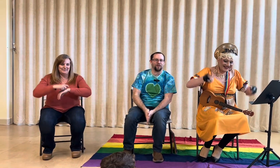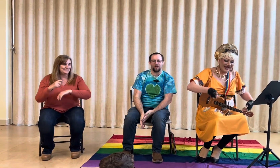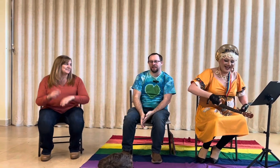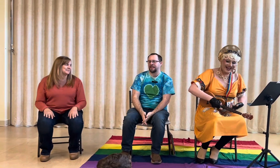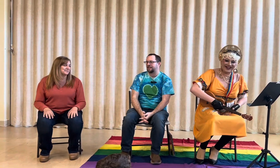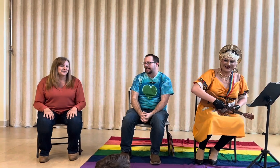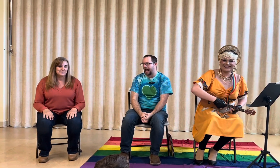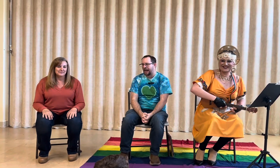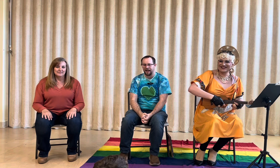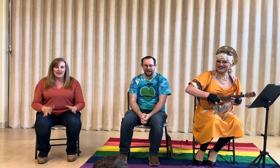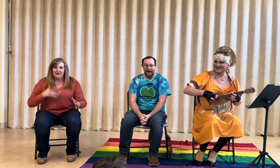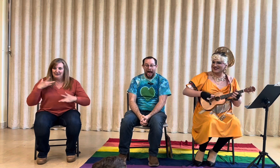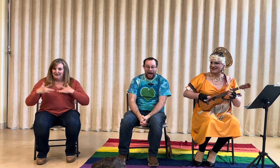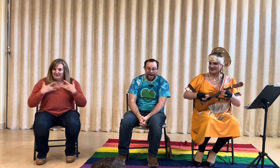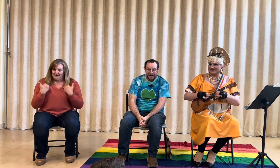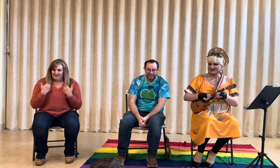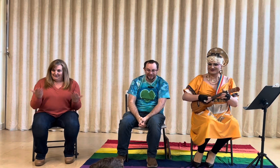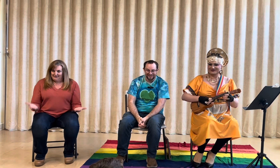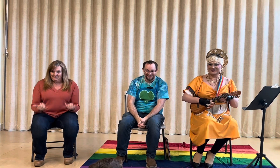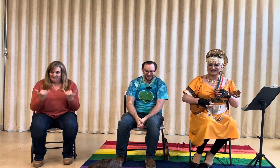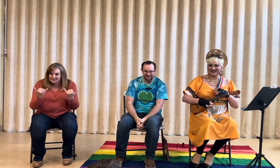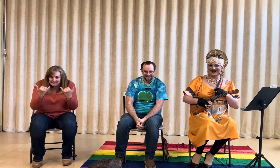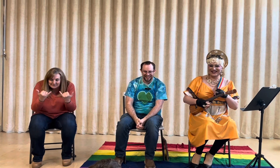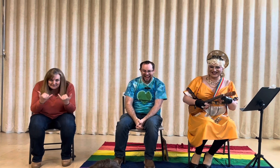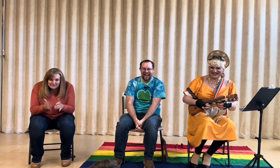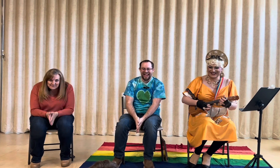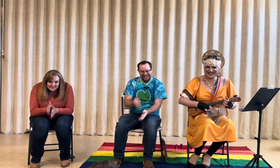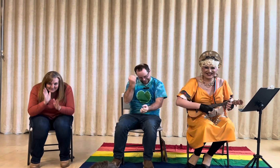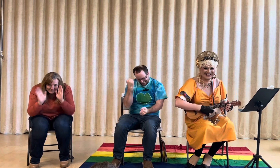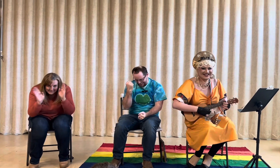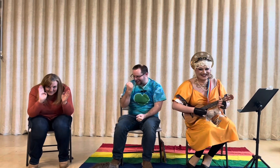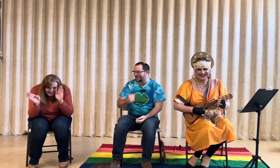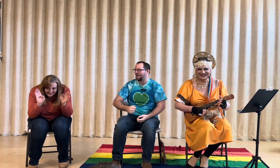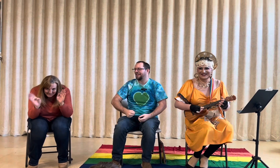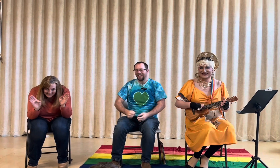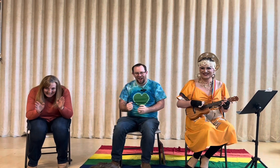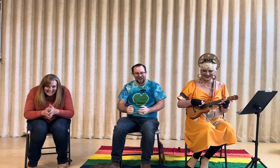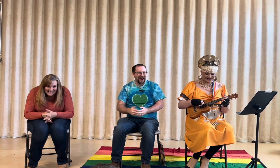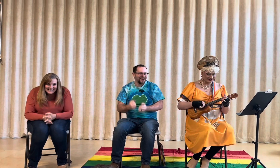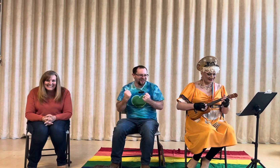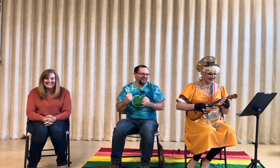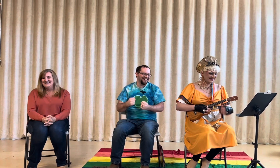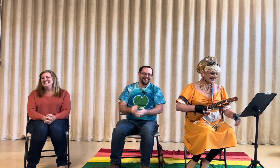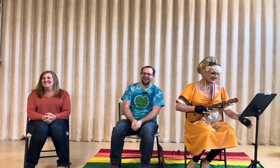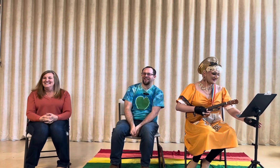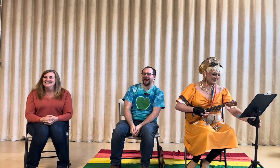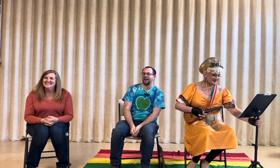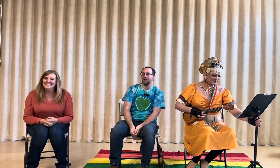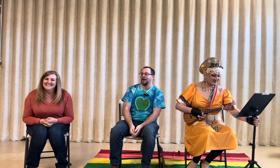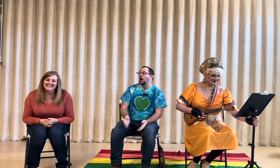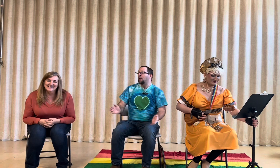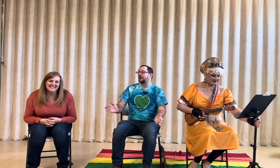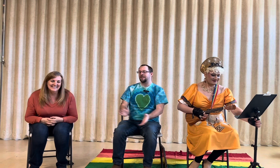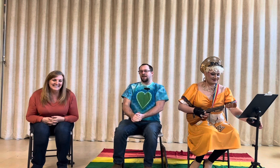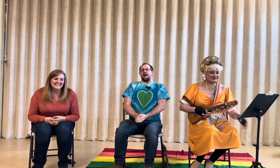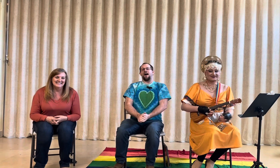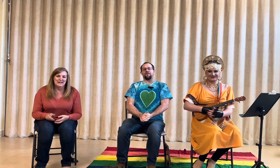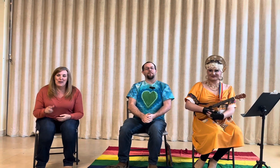you all here today! Hi! Yes, I got a smile! Okay, cool. All right. Cool. We're going to start off,